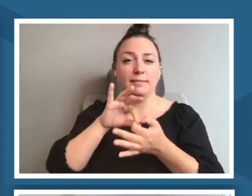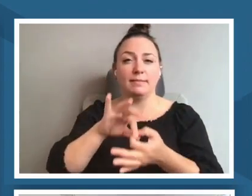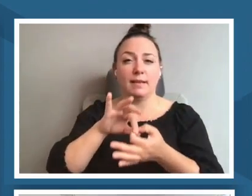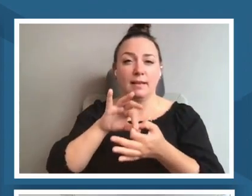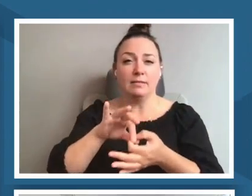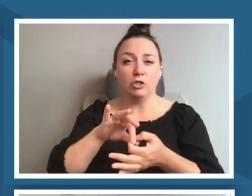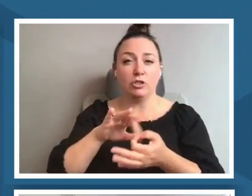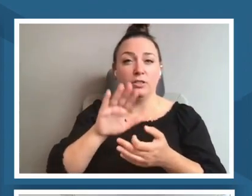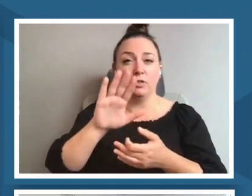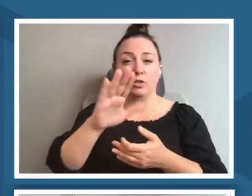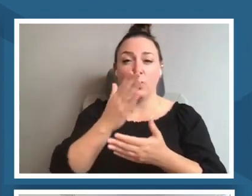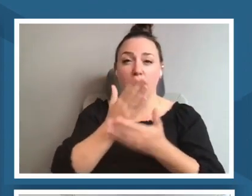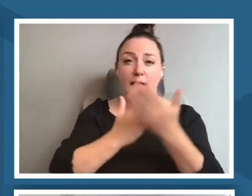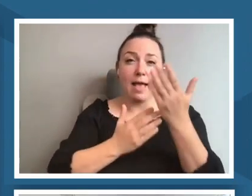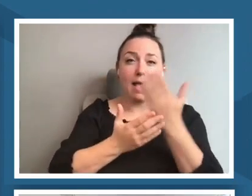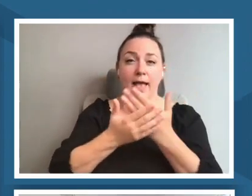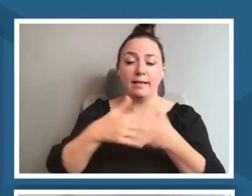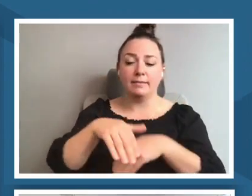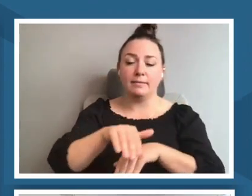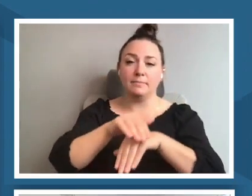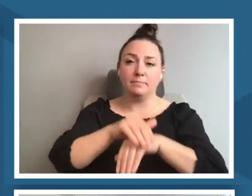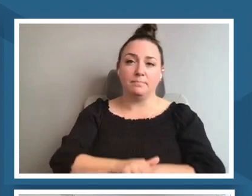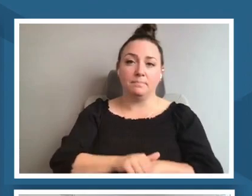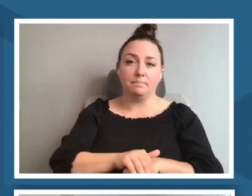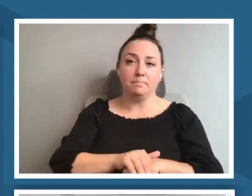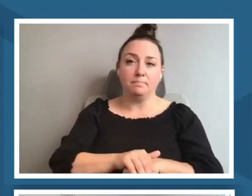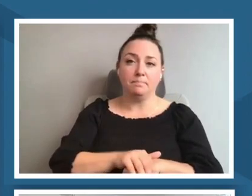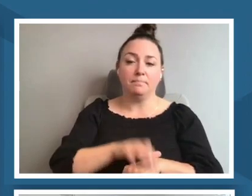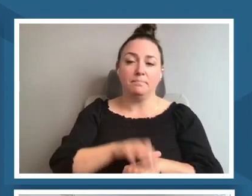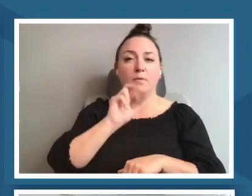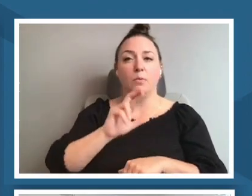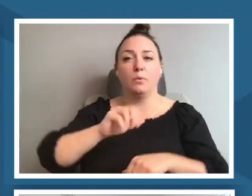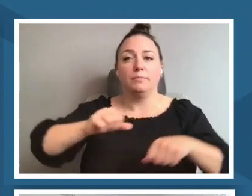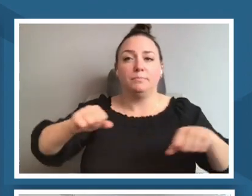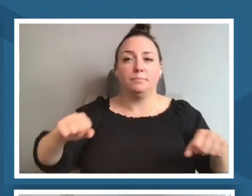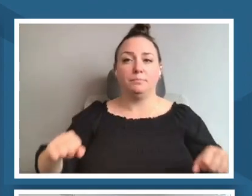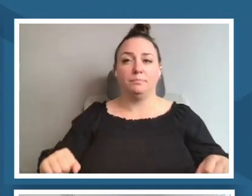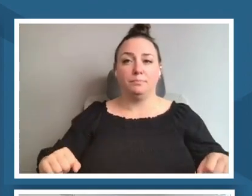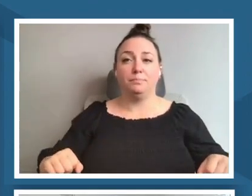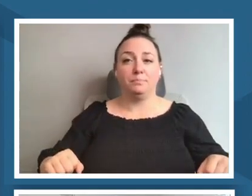on your lap or in an armrest